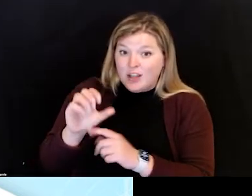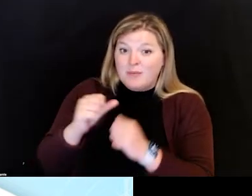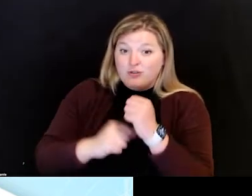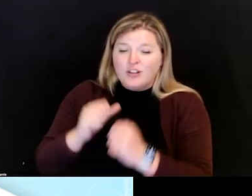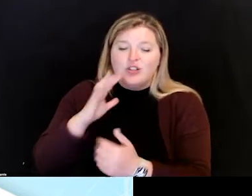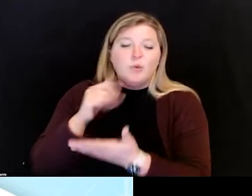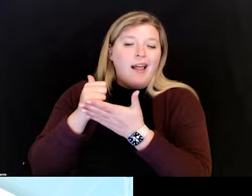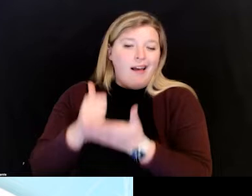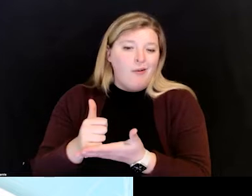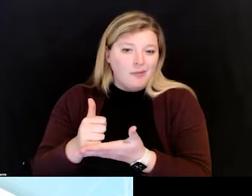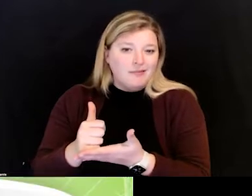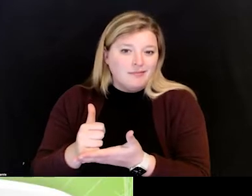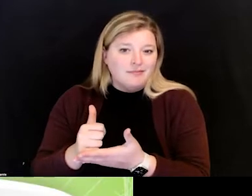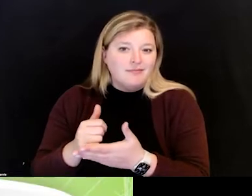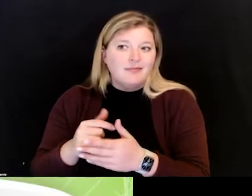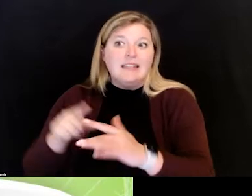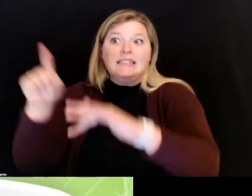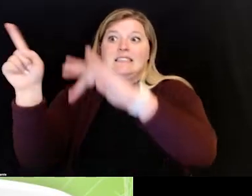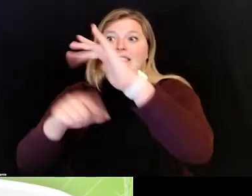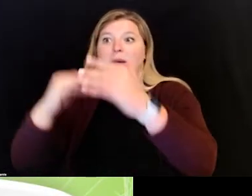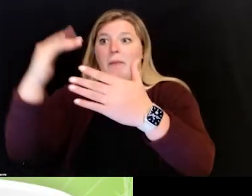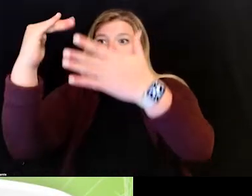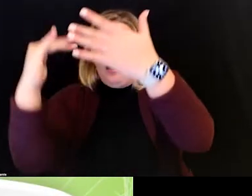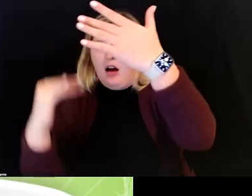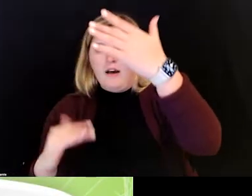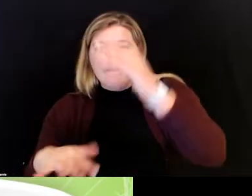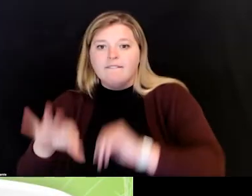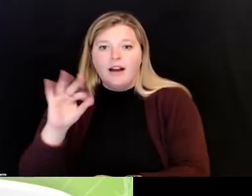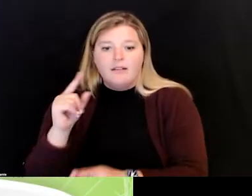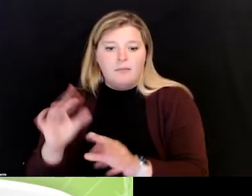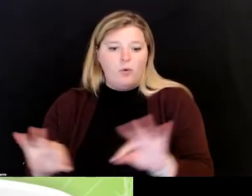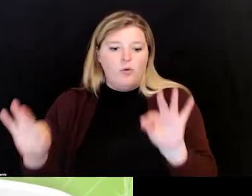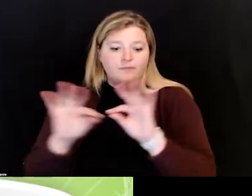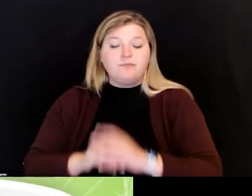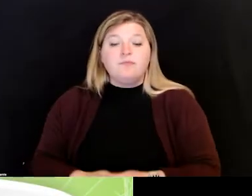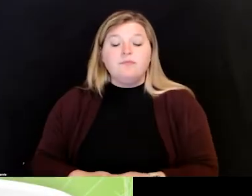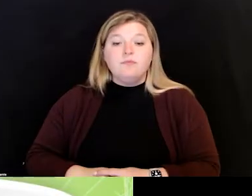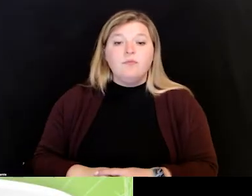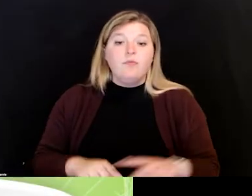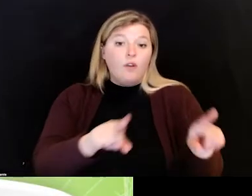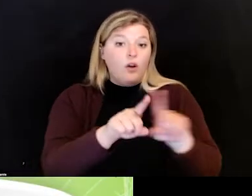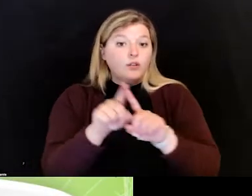Next. Reading order is another important one.